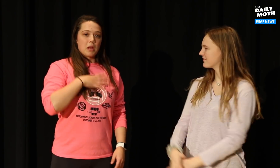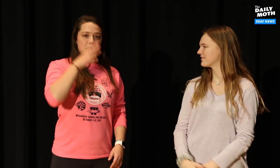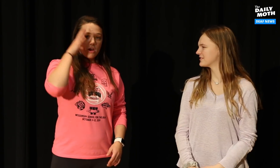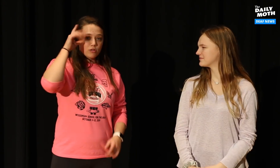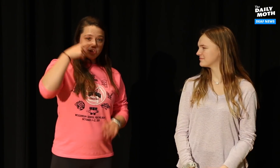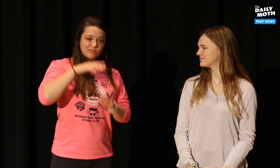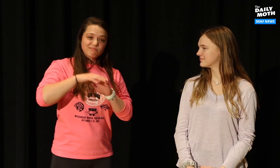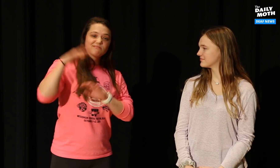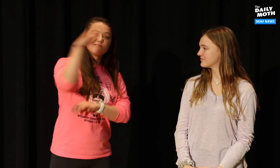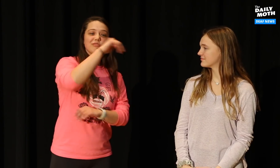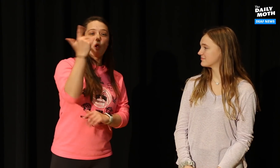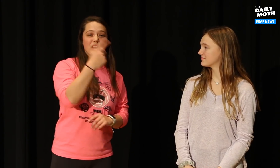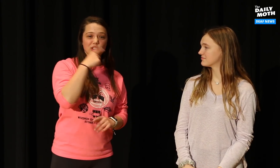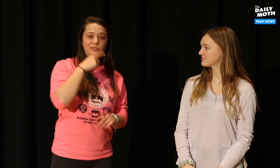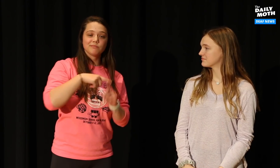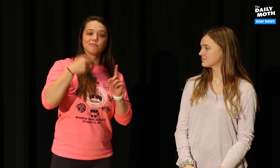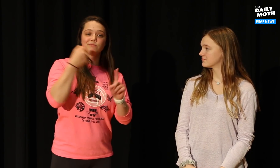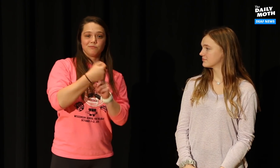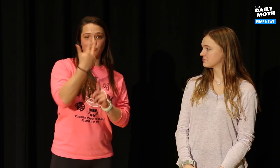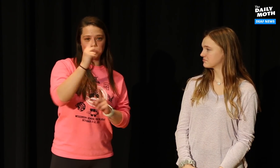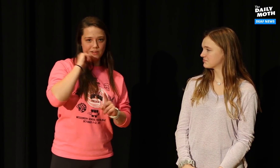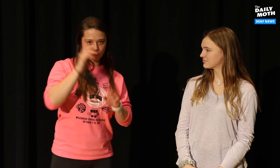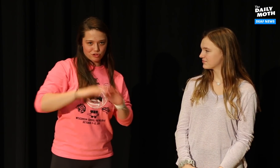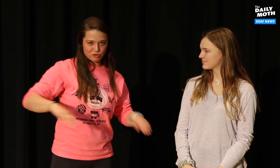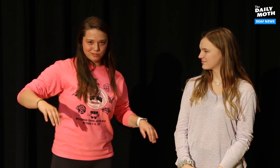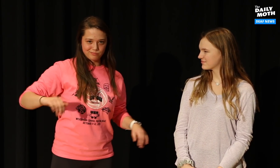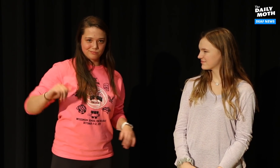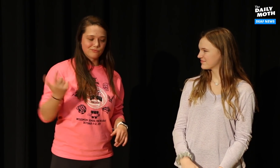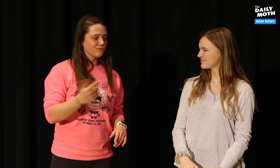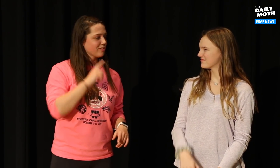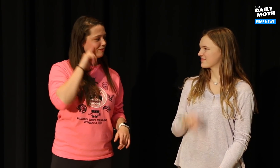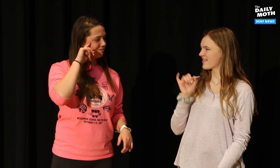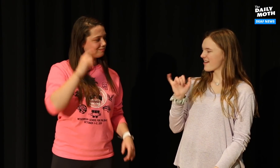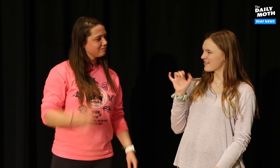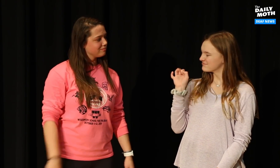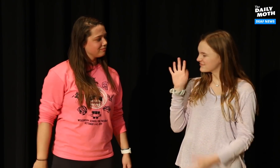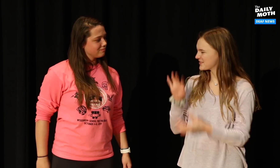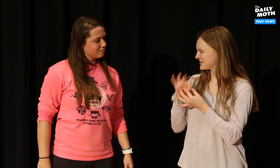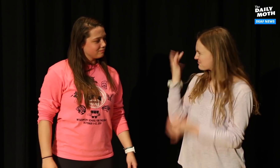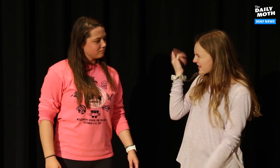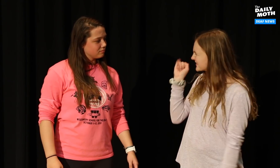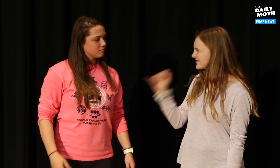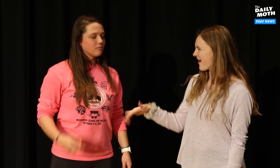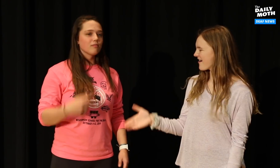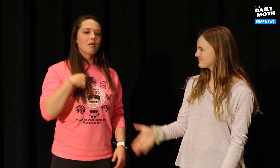My parents come from a predominantly hearing family, but they now have 3 deaf children! Wow, and why is that special to you?